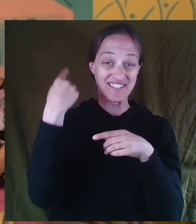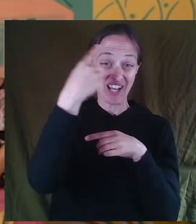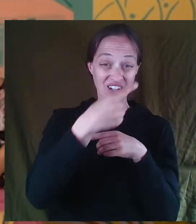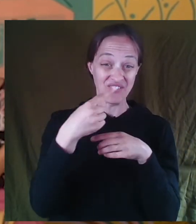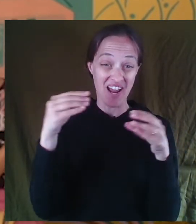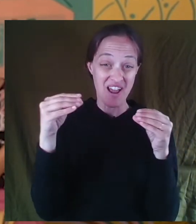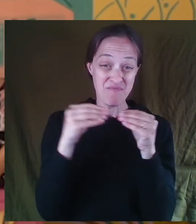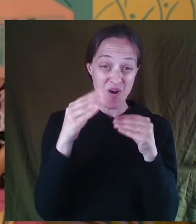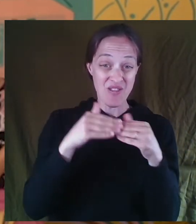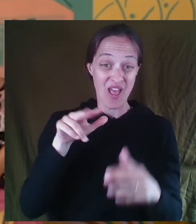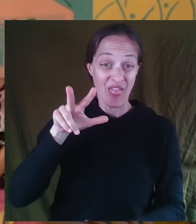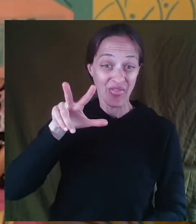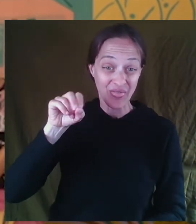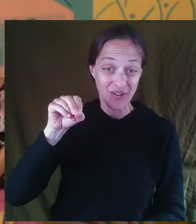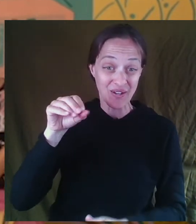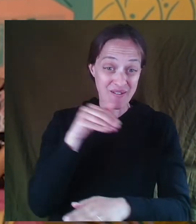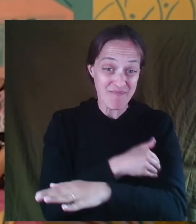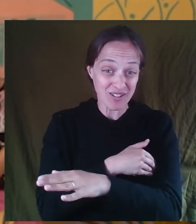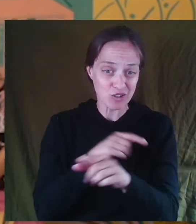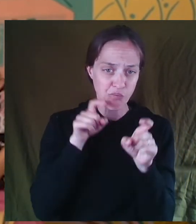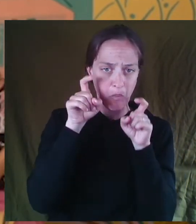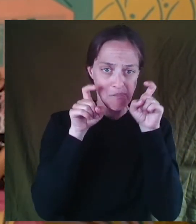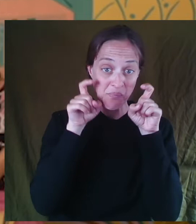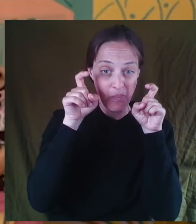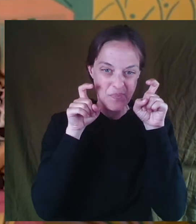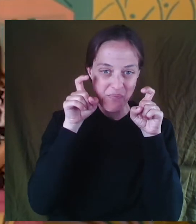Your face has more than 30 muscles.